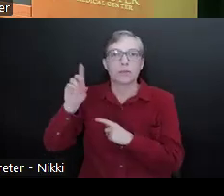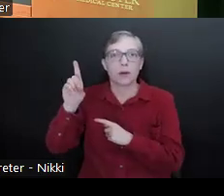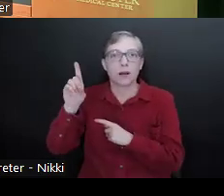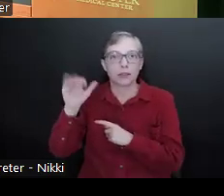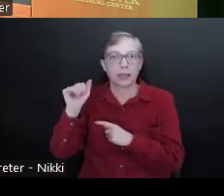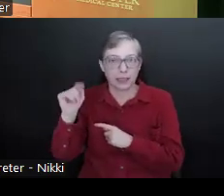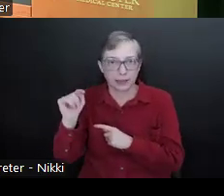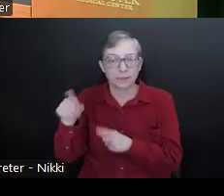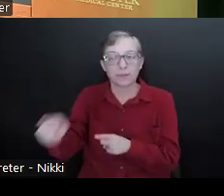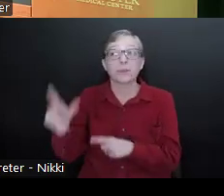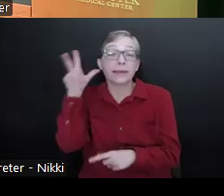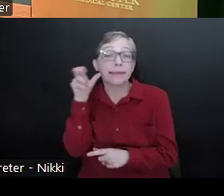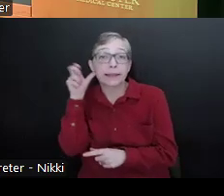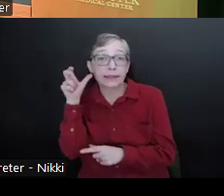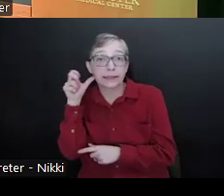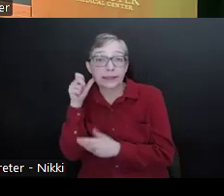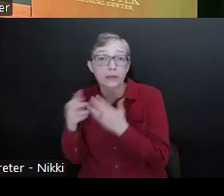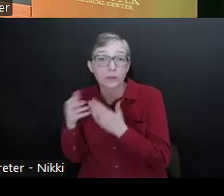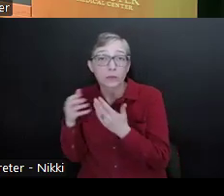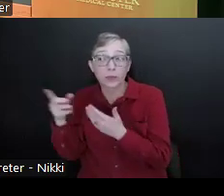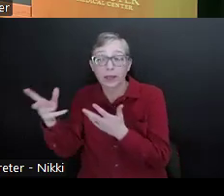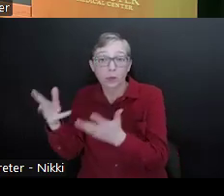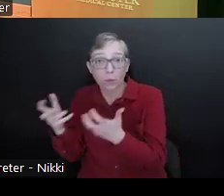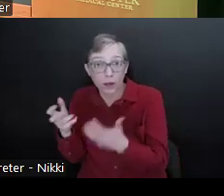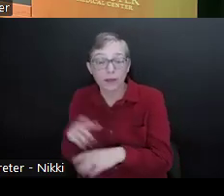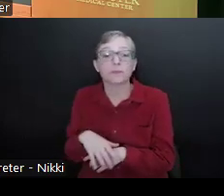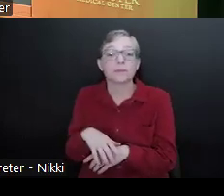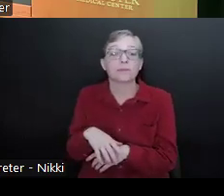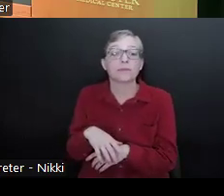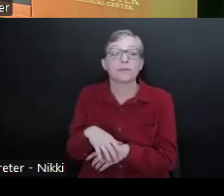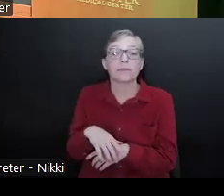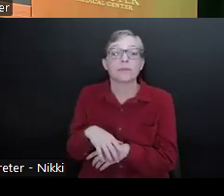can kind of set their goals using text messaging uh to try to see if that actually is helpful